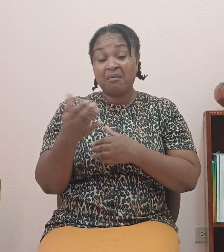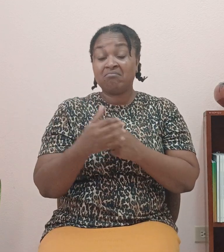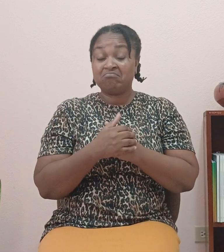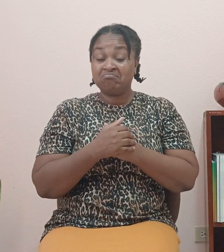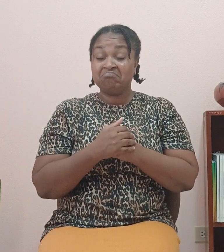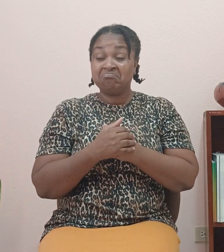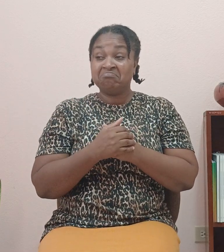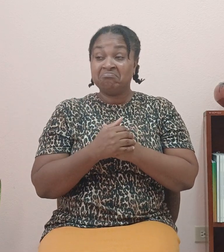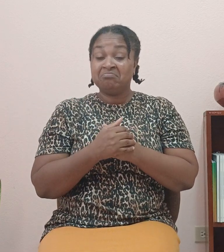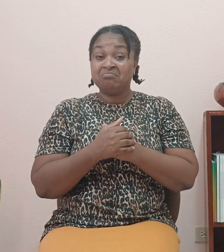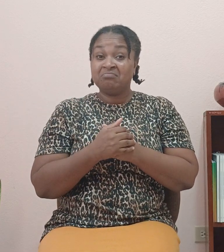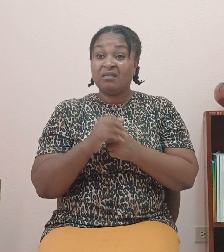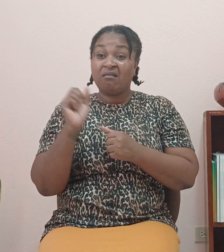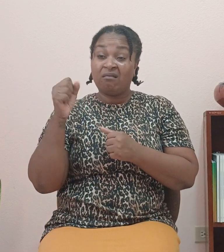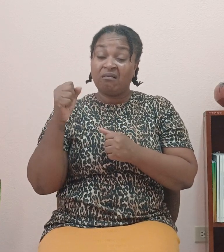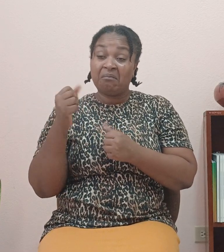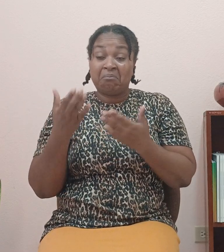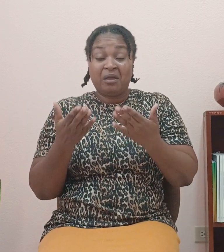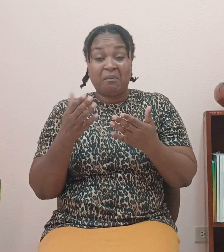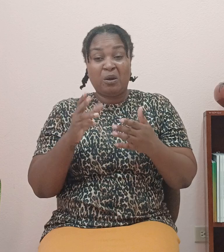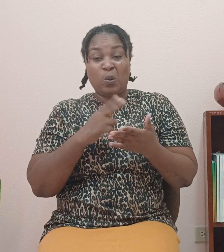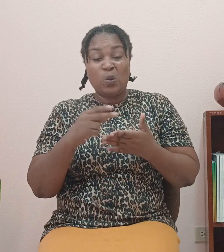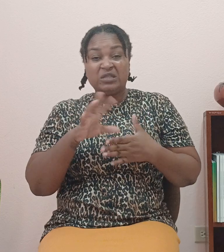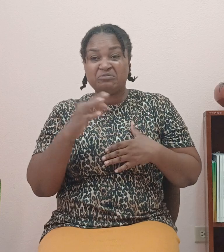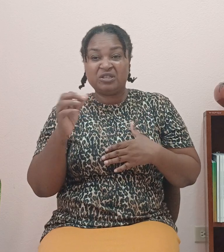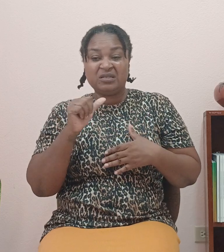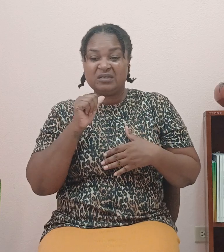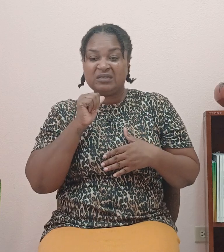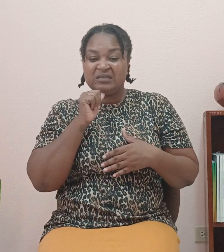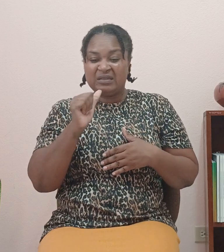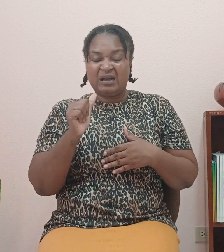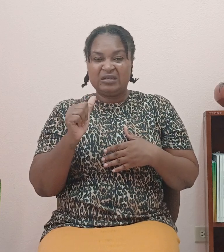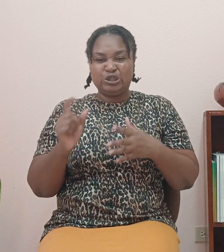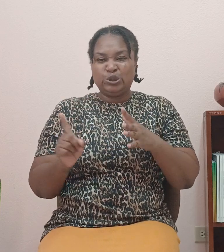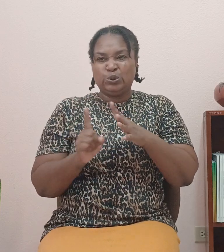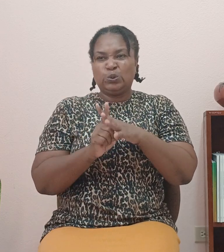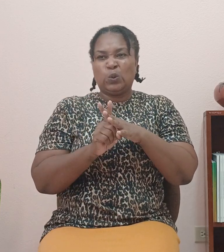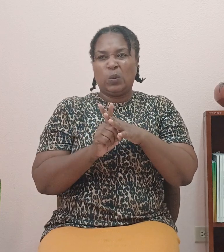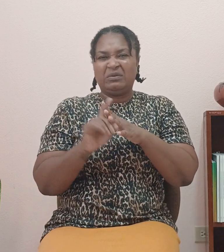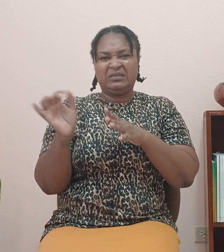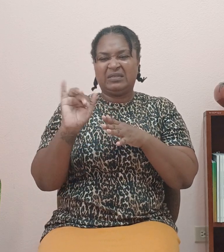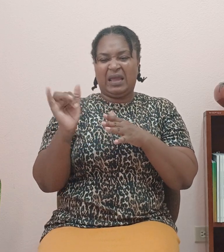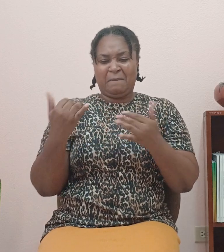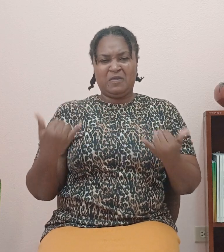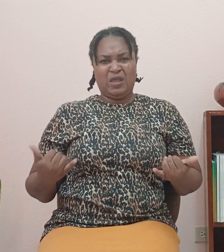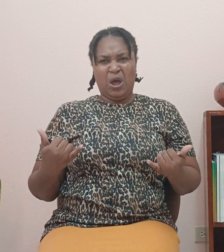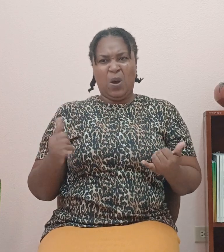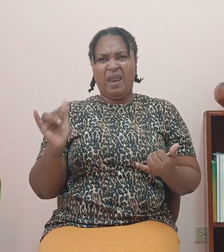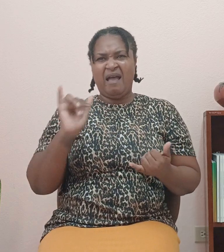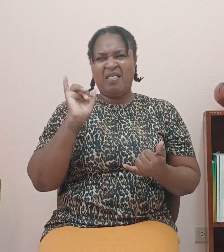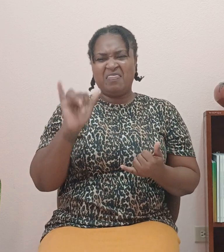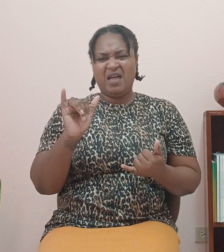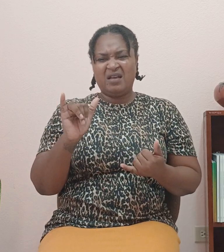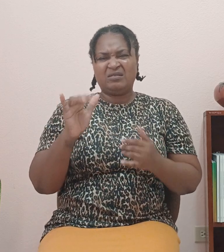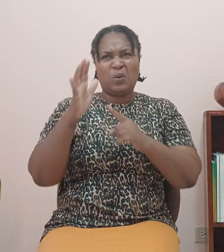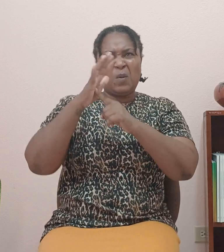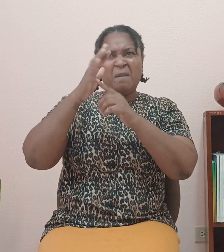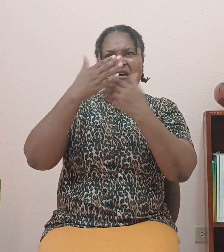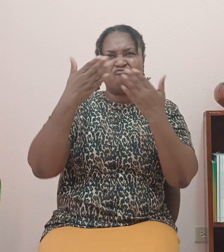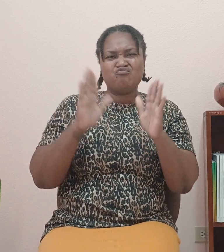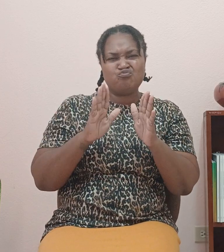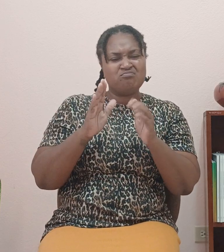with such a dramatic presentation as on that day in the upper room, rest assured that if you are